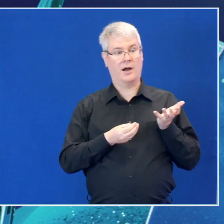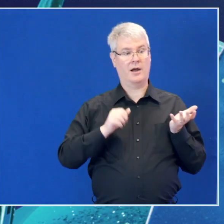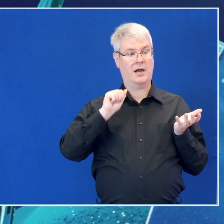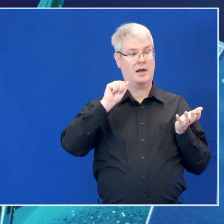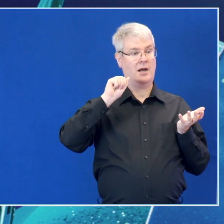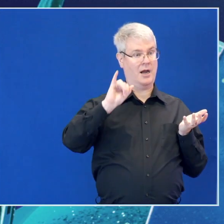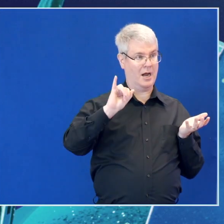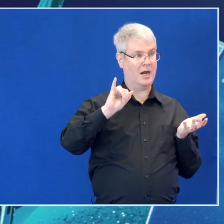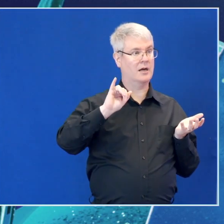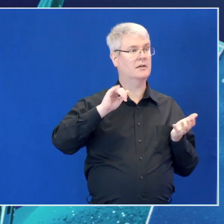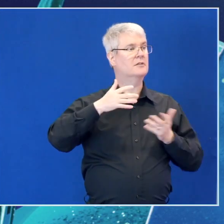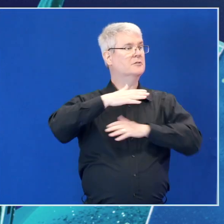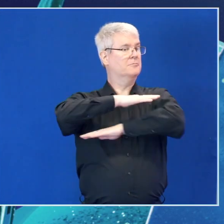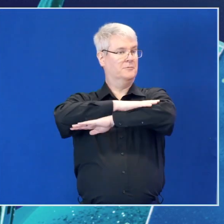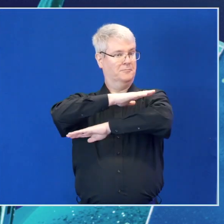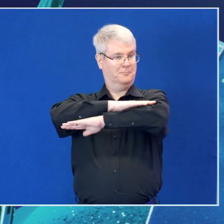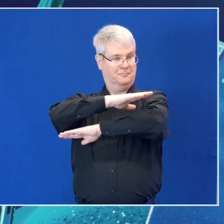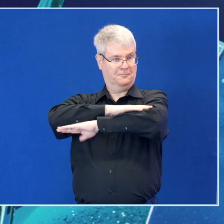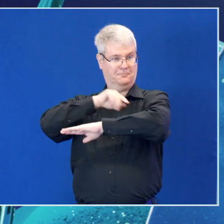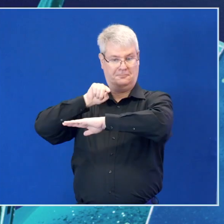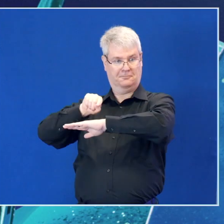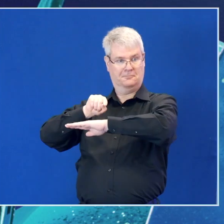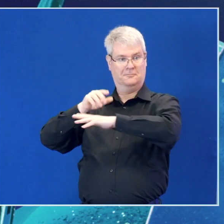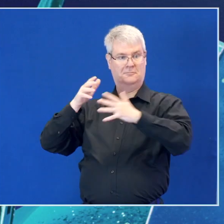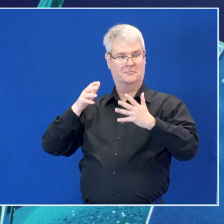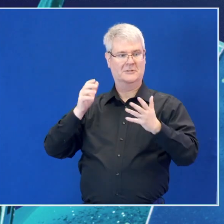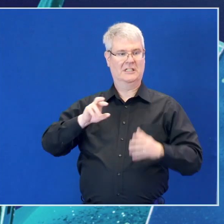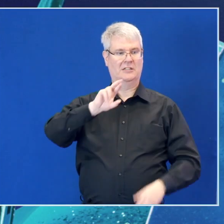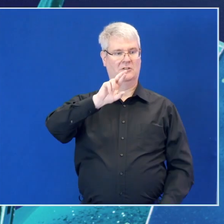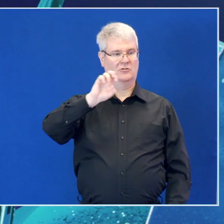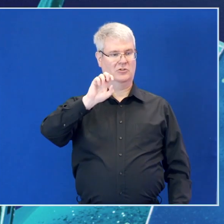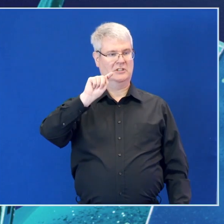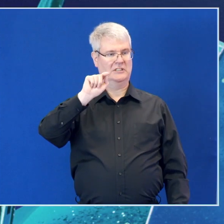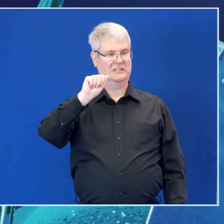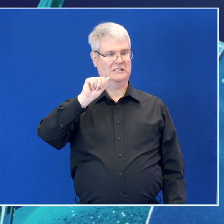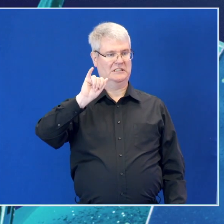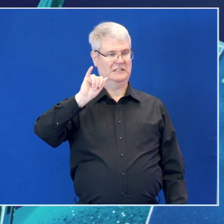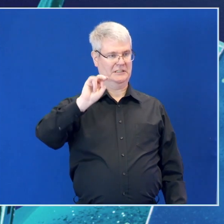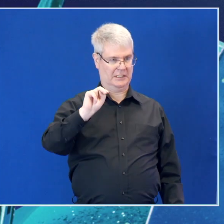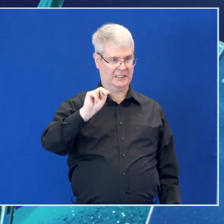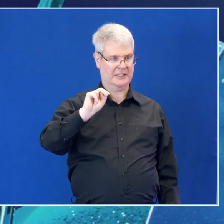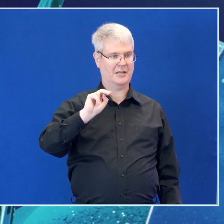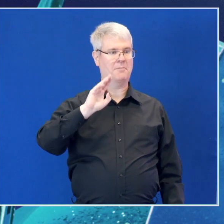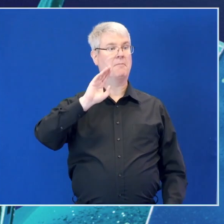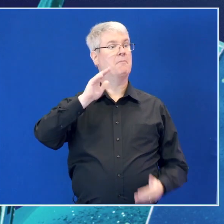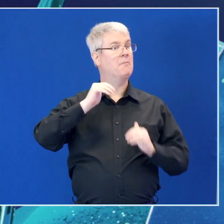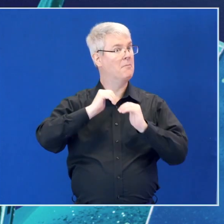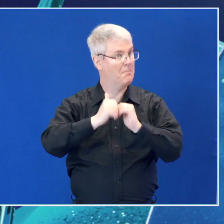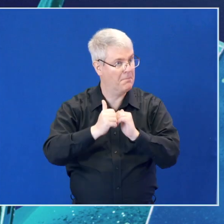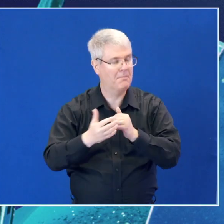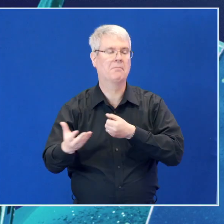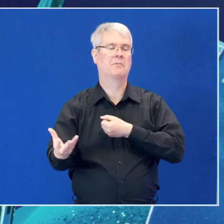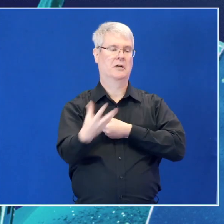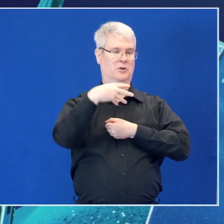sorry, called Retain by Inclusively. And it allows employees to explore options